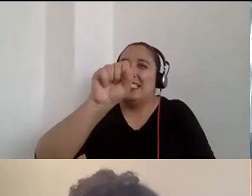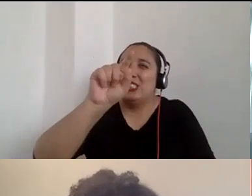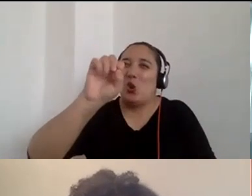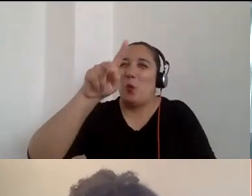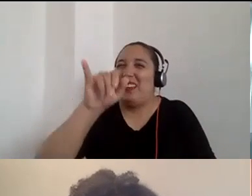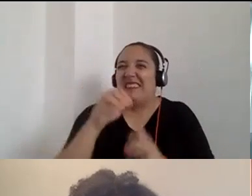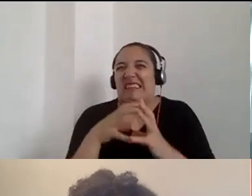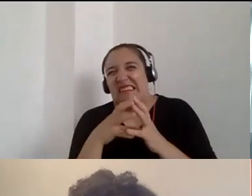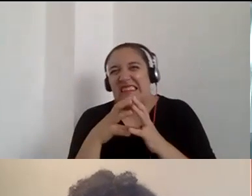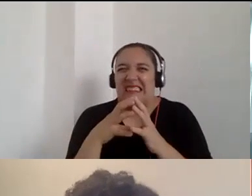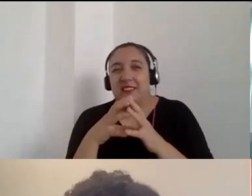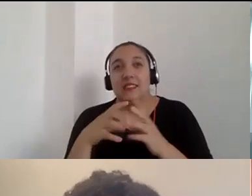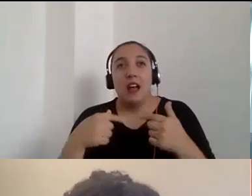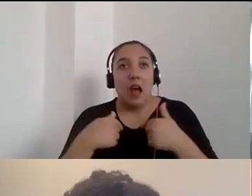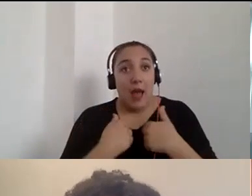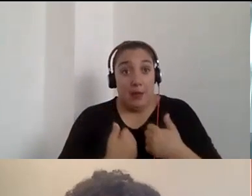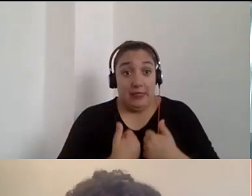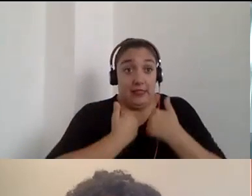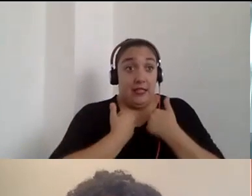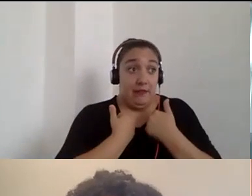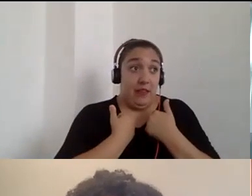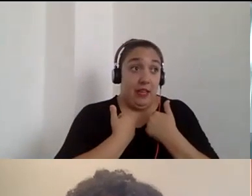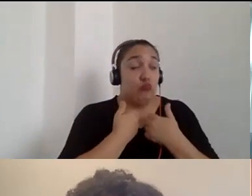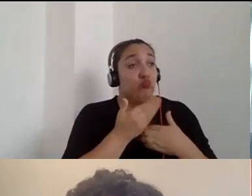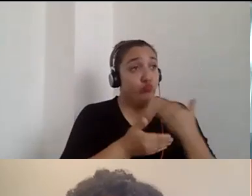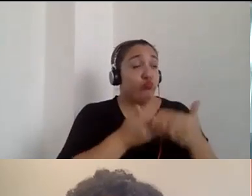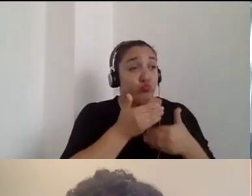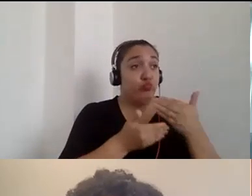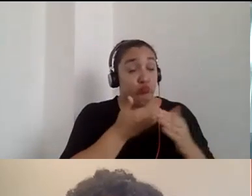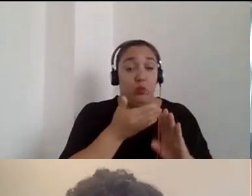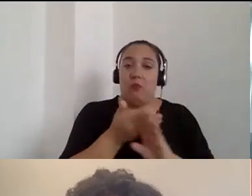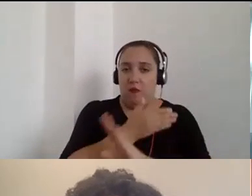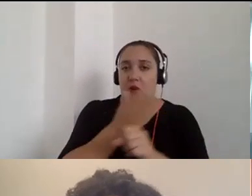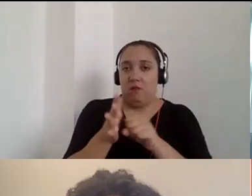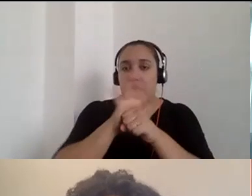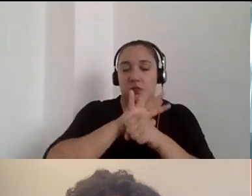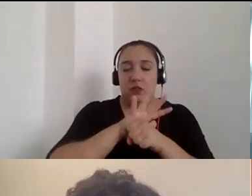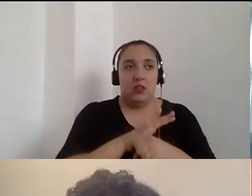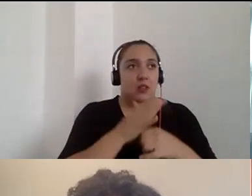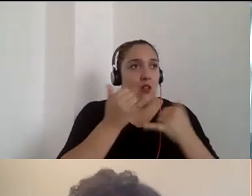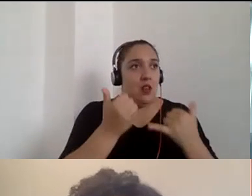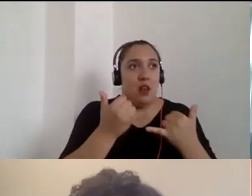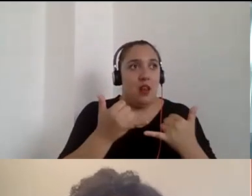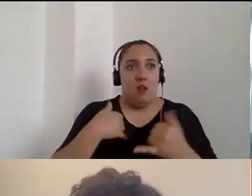I was living my life in a certain way before COVID and it completely upended my professional life in every conceivable